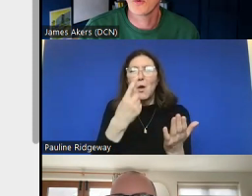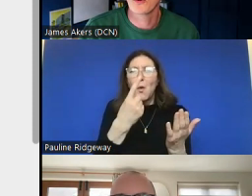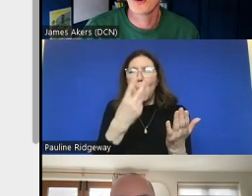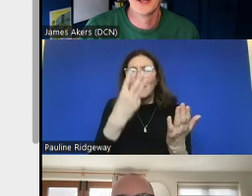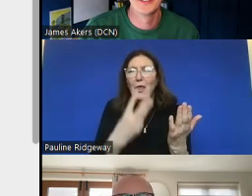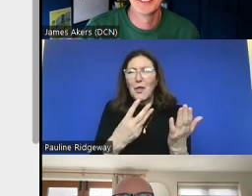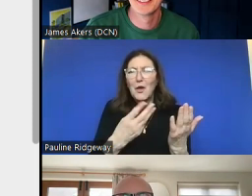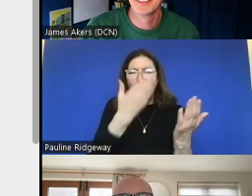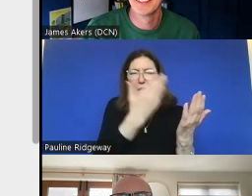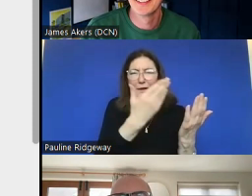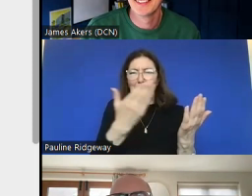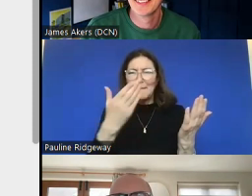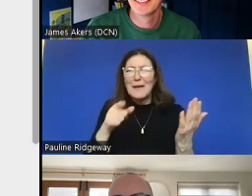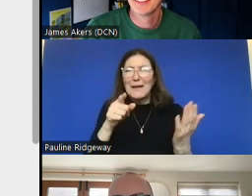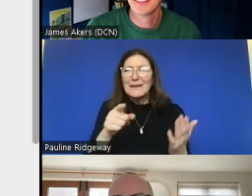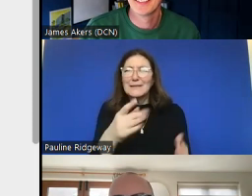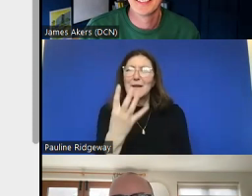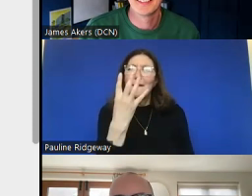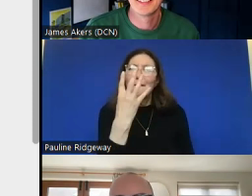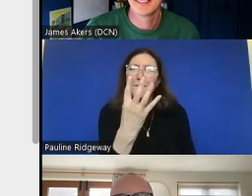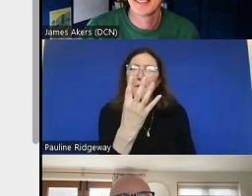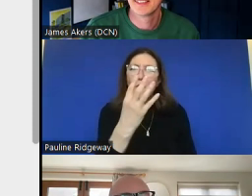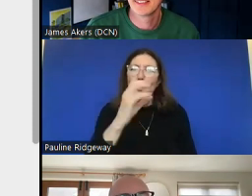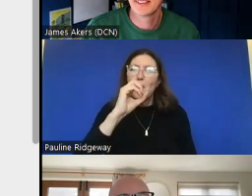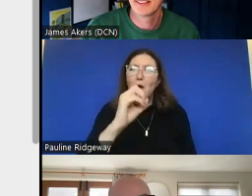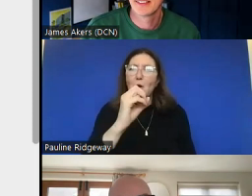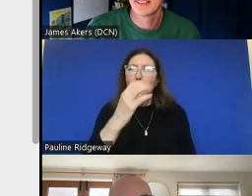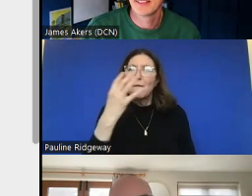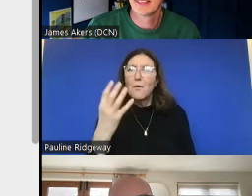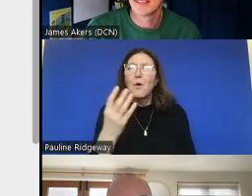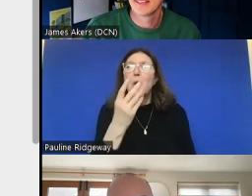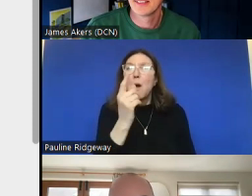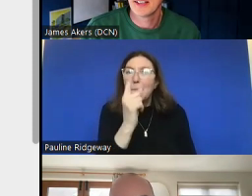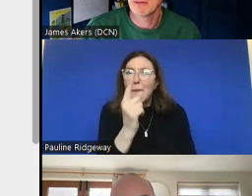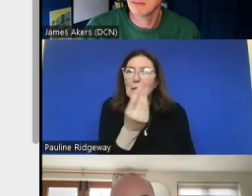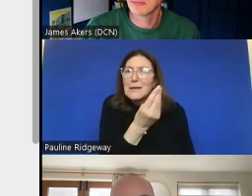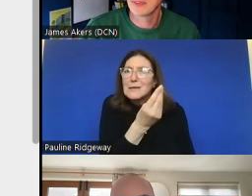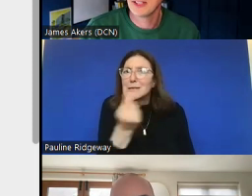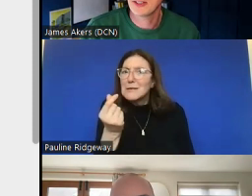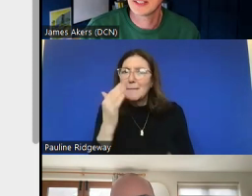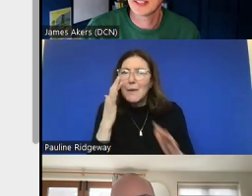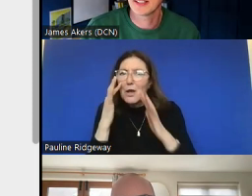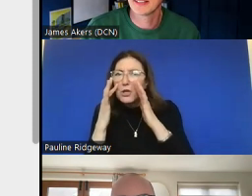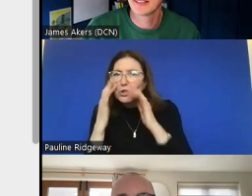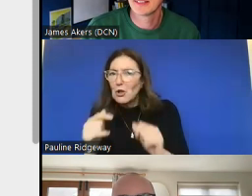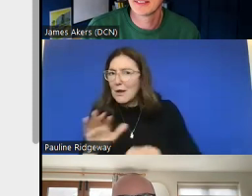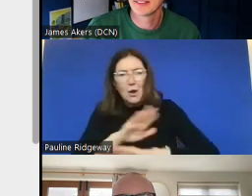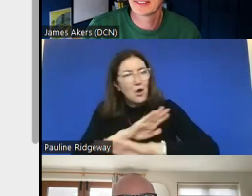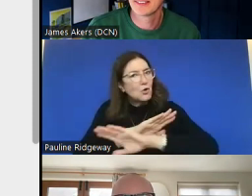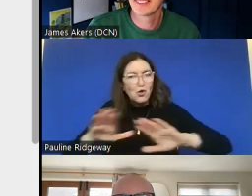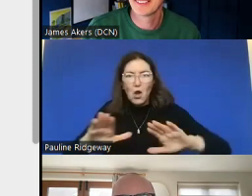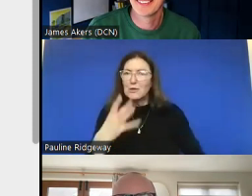but a quick check on the ones it came up with aren't 404 pages. Interesting. -Yes.